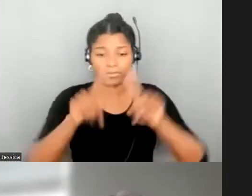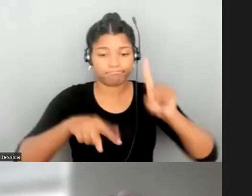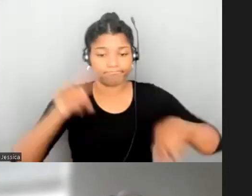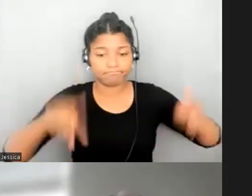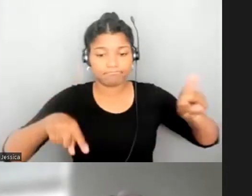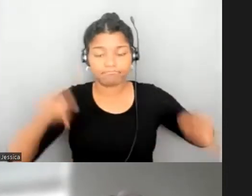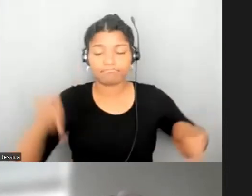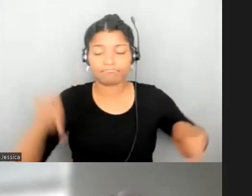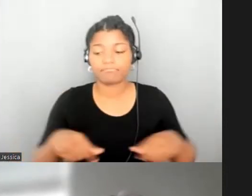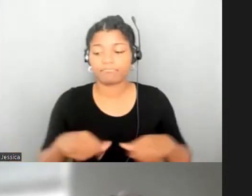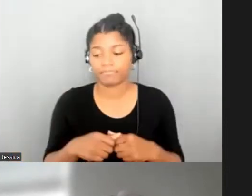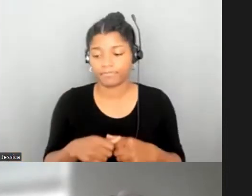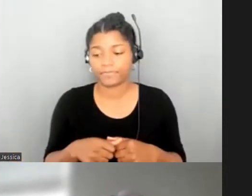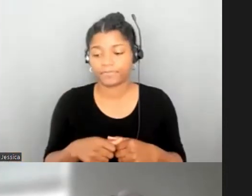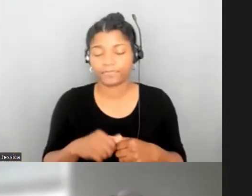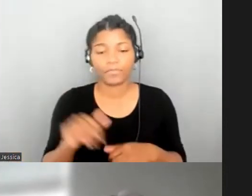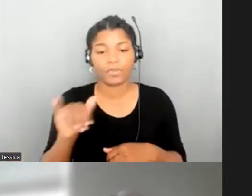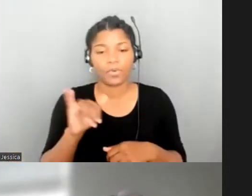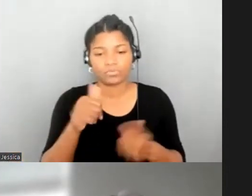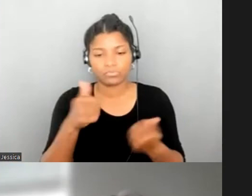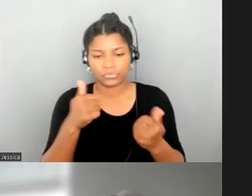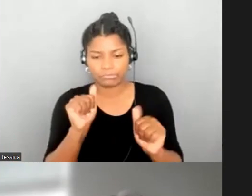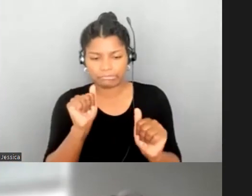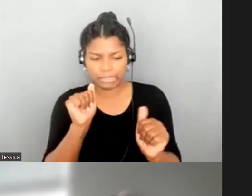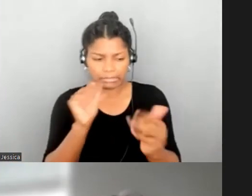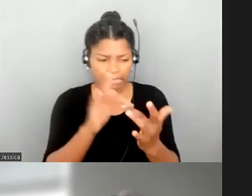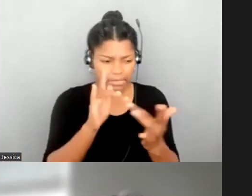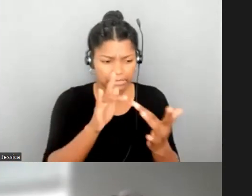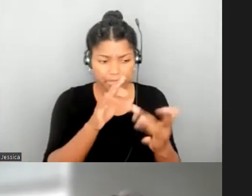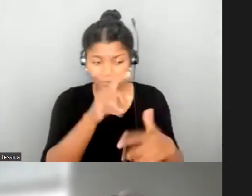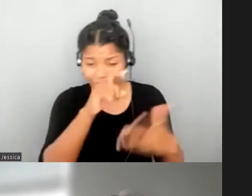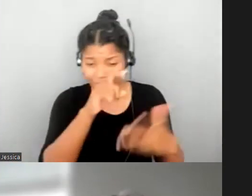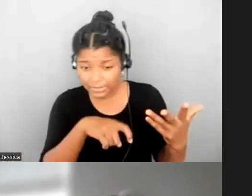Finding out from them first what they need, not what there is.